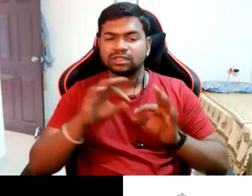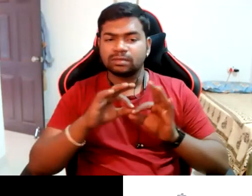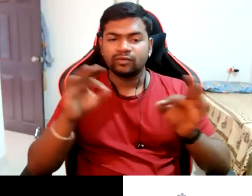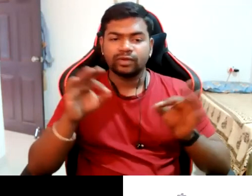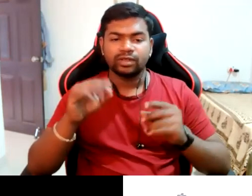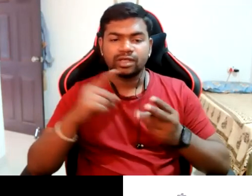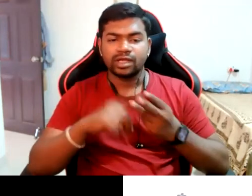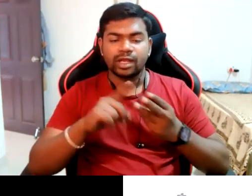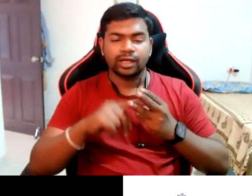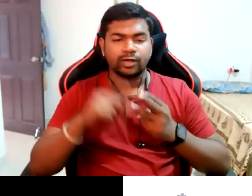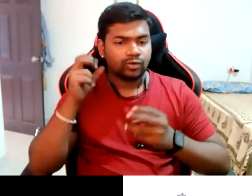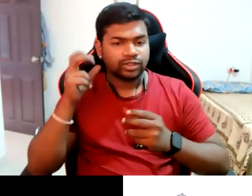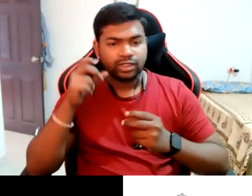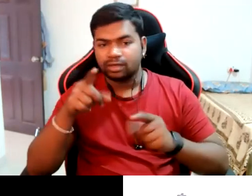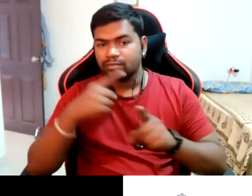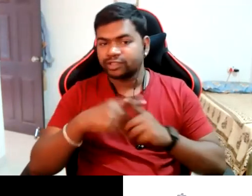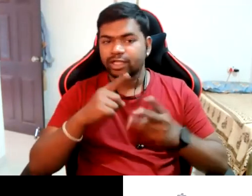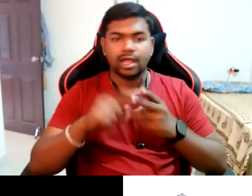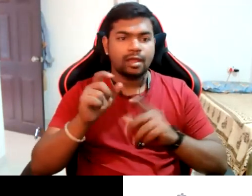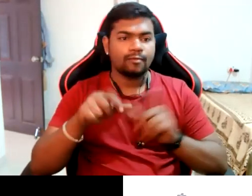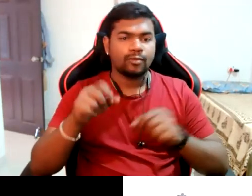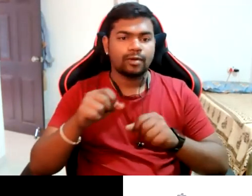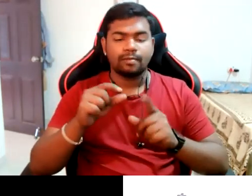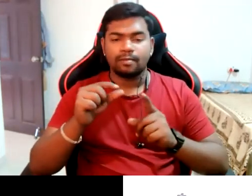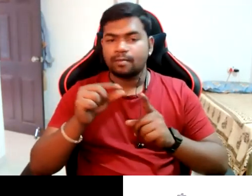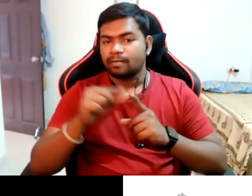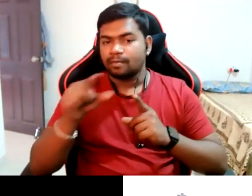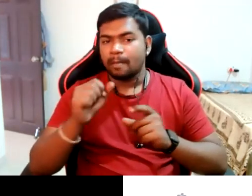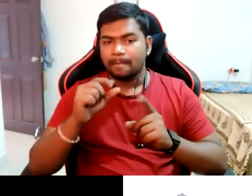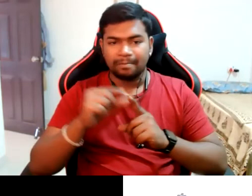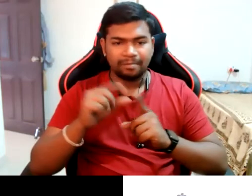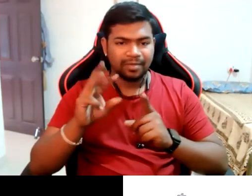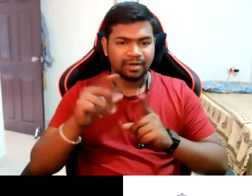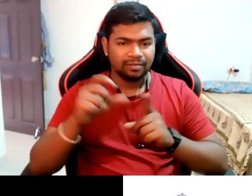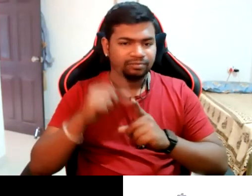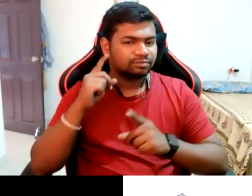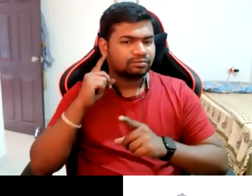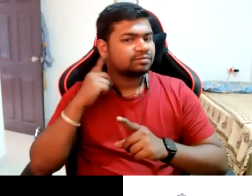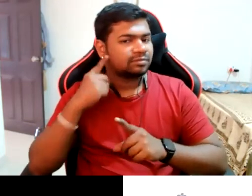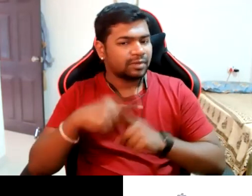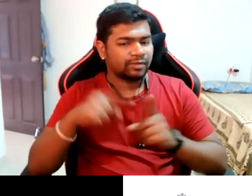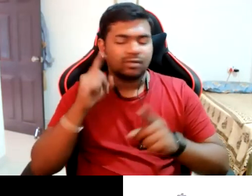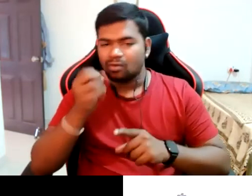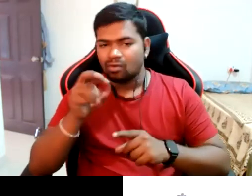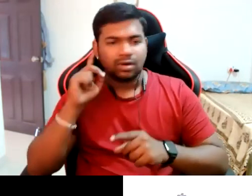and employment? For people with hearing impairment. Other ideas that you might have on that?